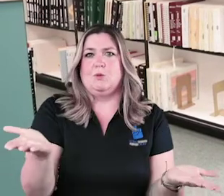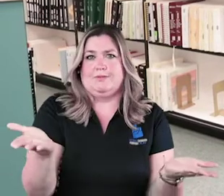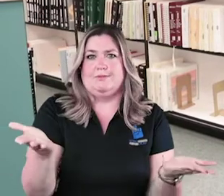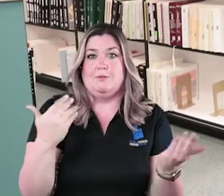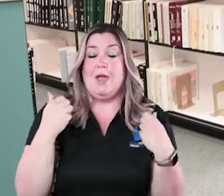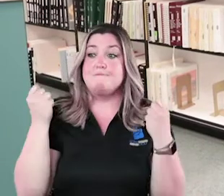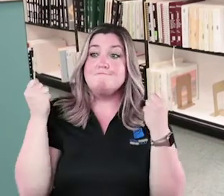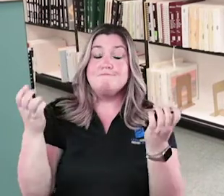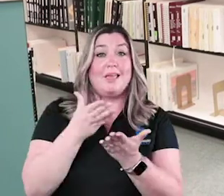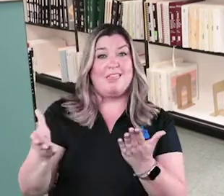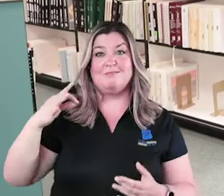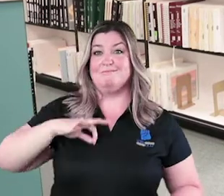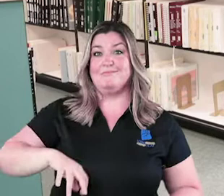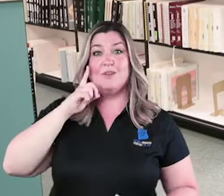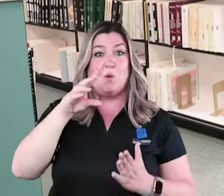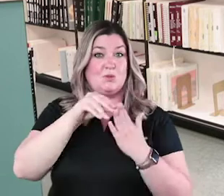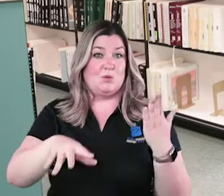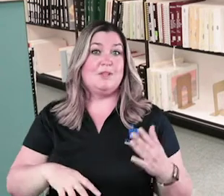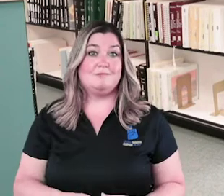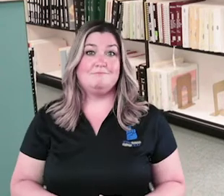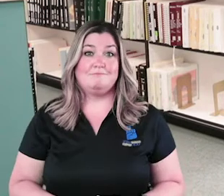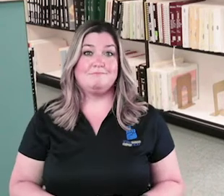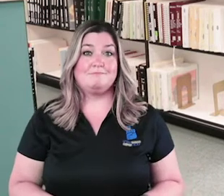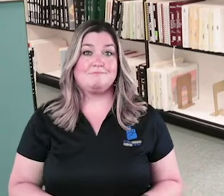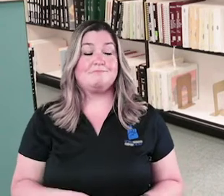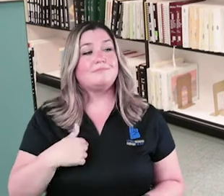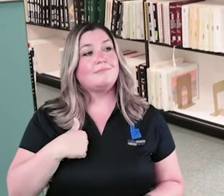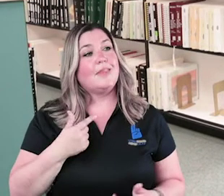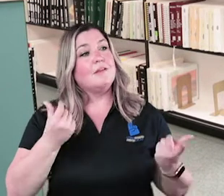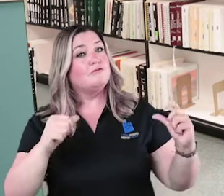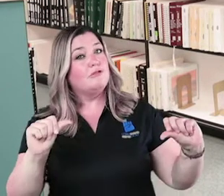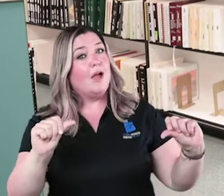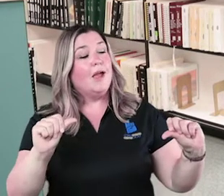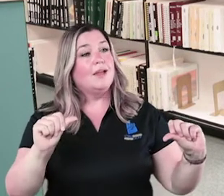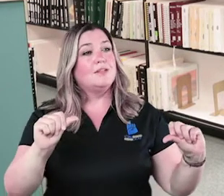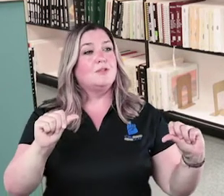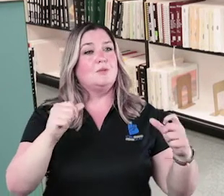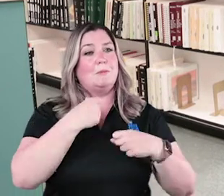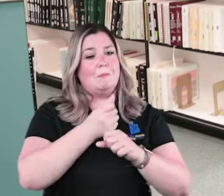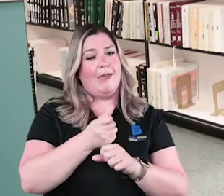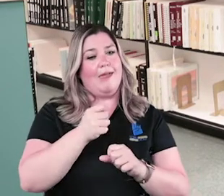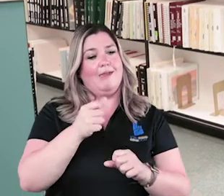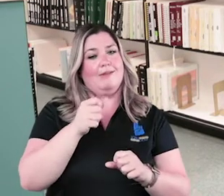any barriers for parents to come in and use our resources, we've got a lot of really great items